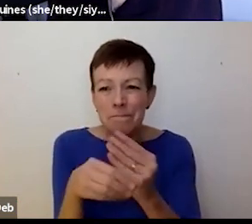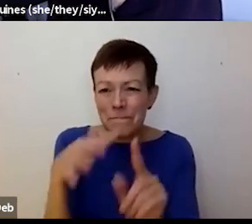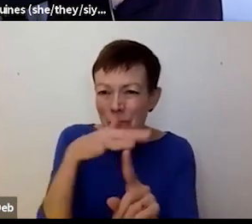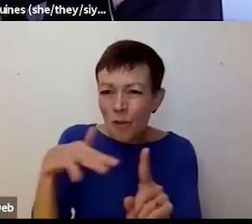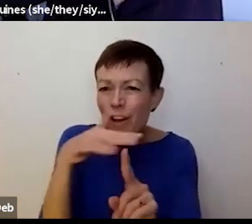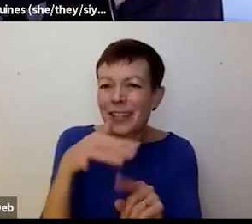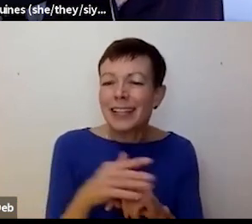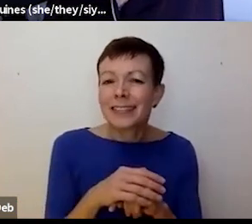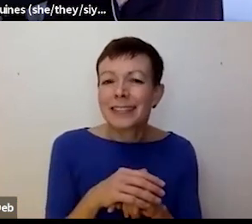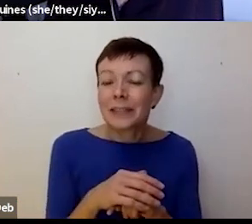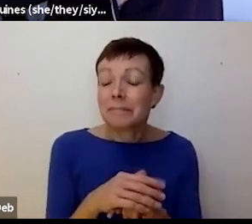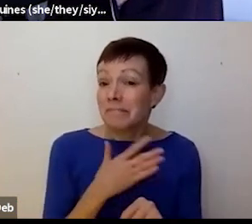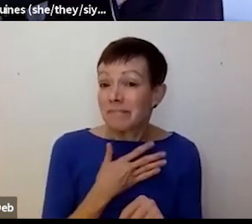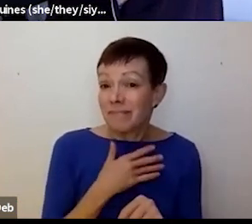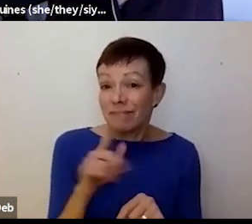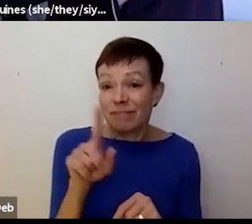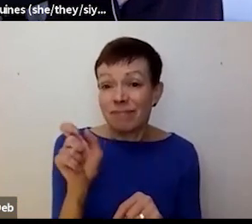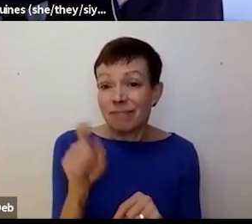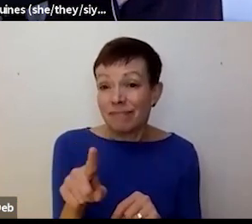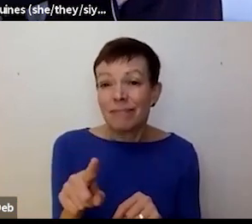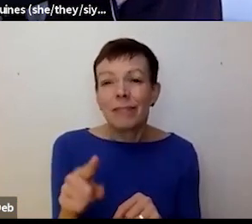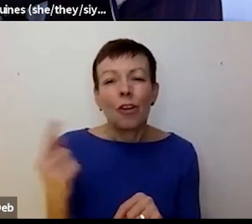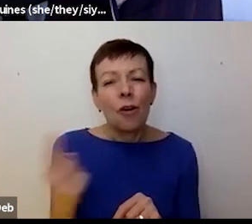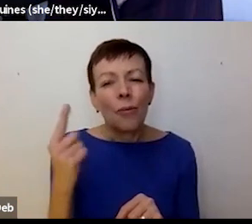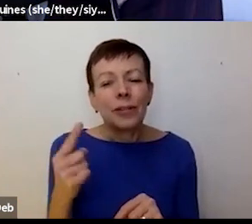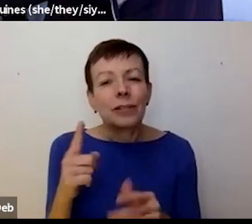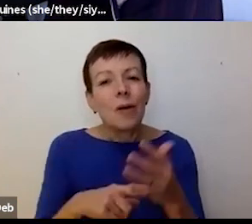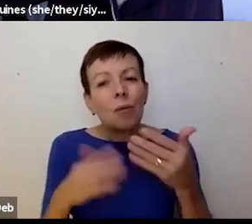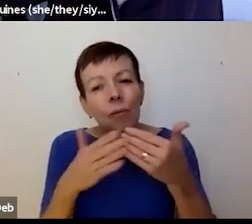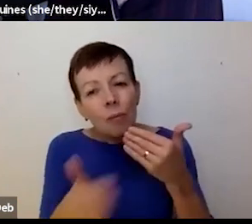what's next for the cultural instigators. What's next for the Bringing Power to Truth project?